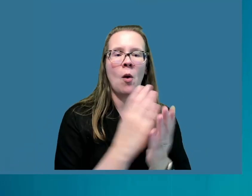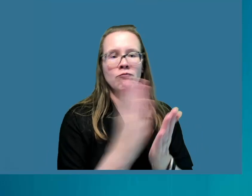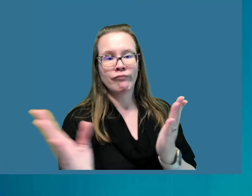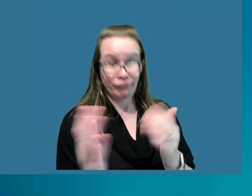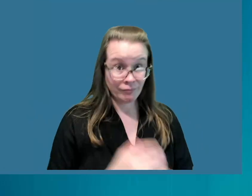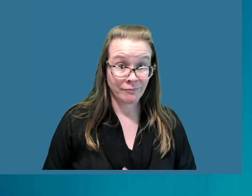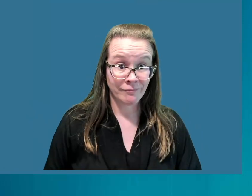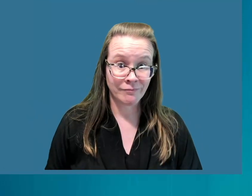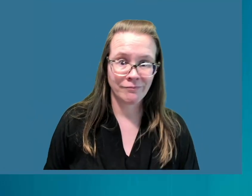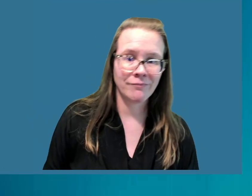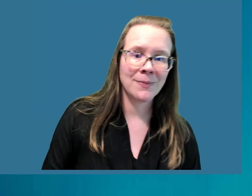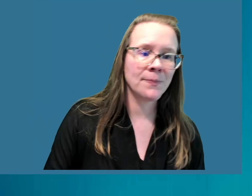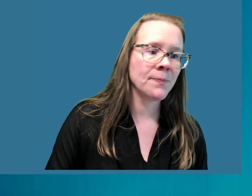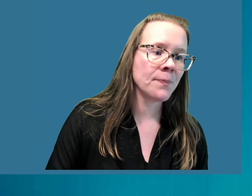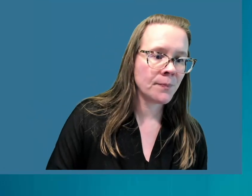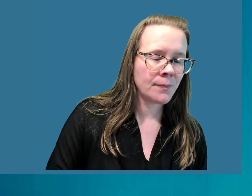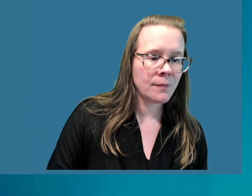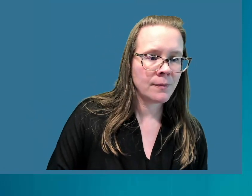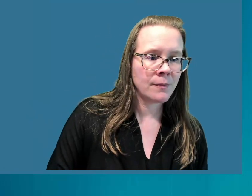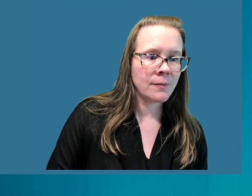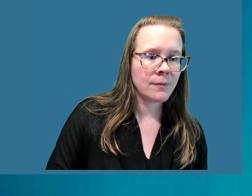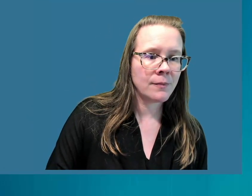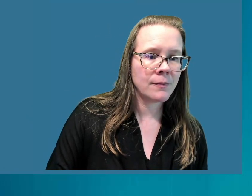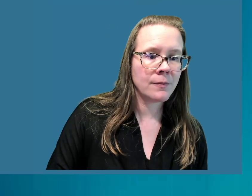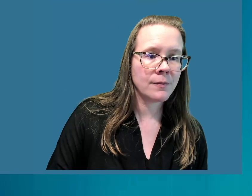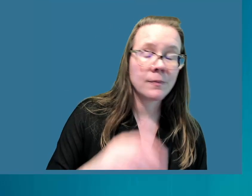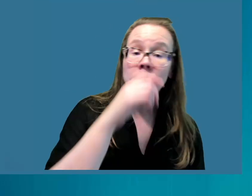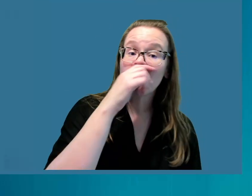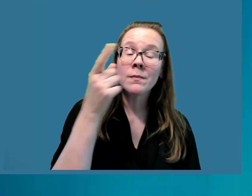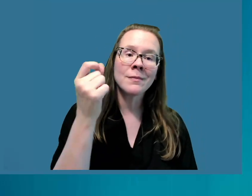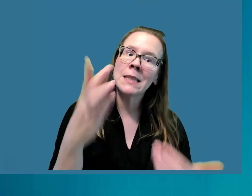in the first 6 minutes, you're bringing it up to temperature as well as baking them.